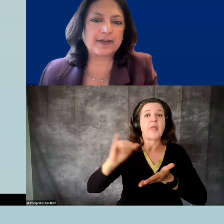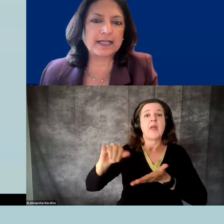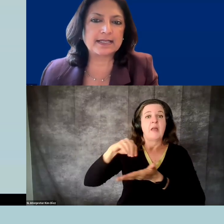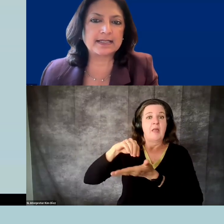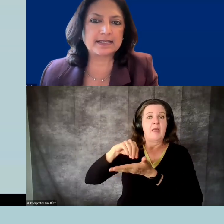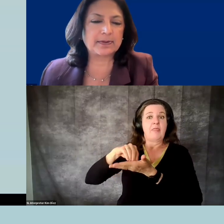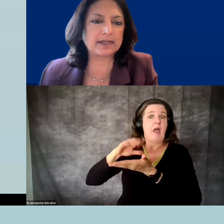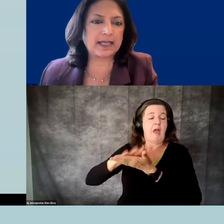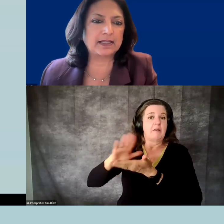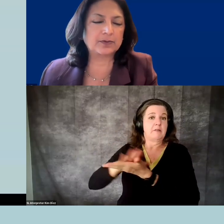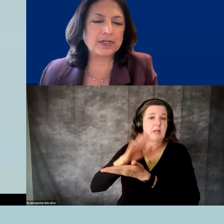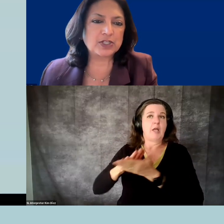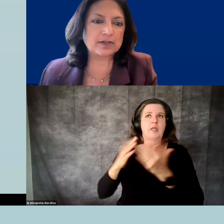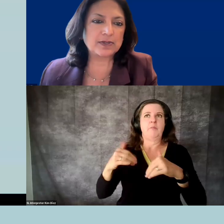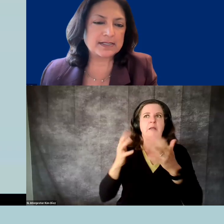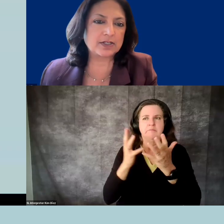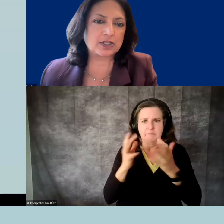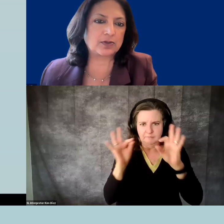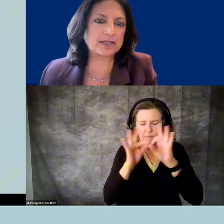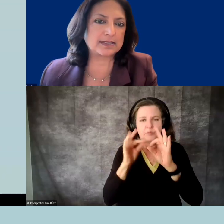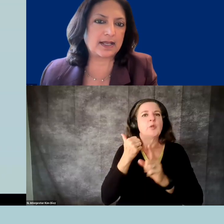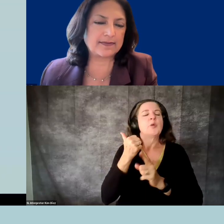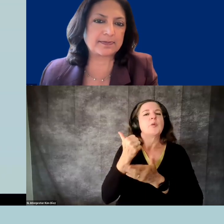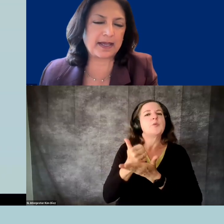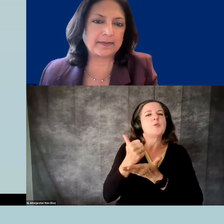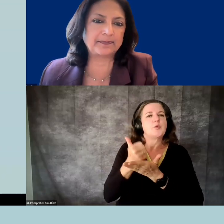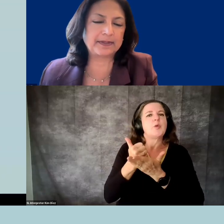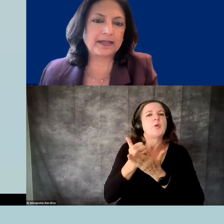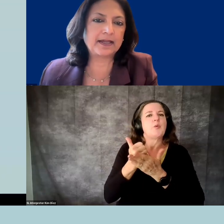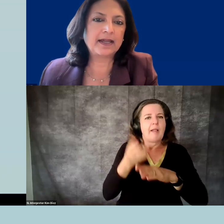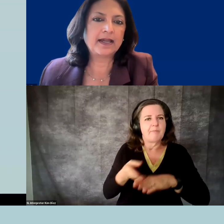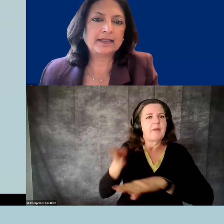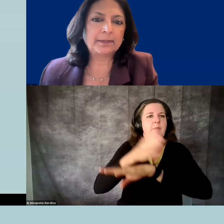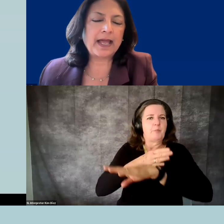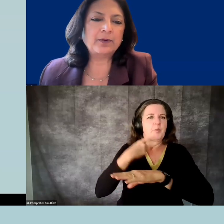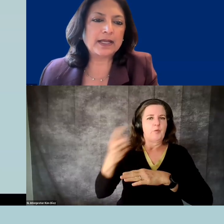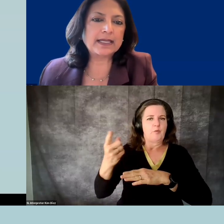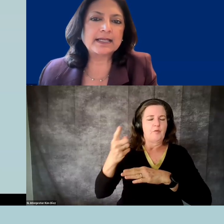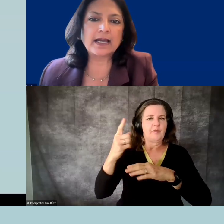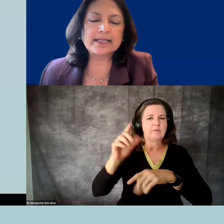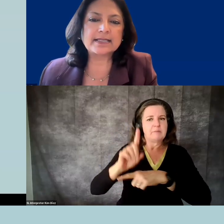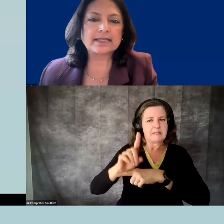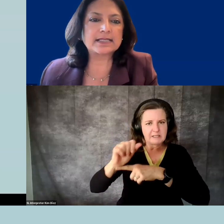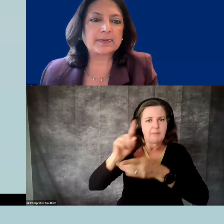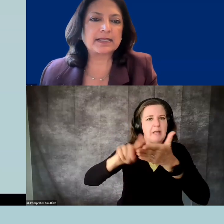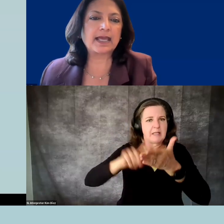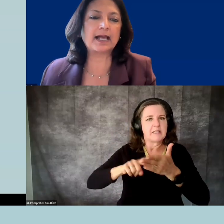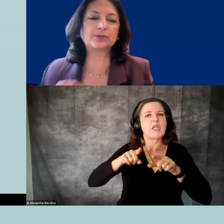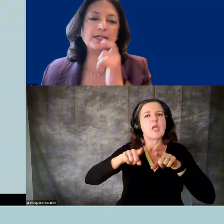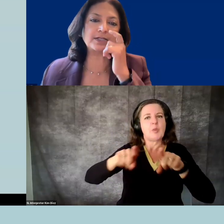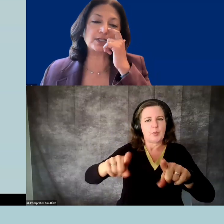advancing disability health research across the lifespan. The plan recognizes that disability health research